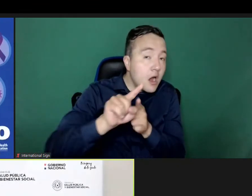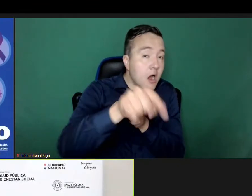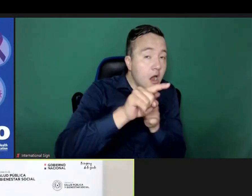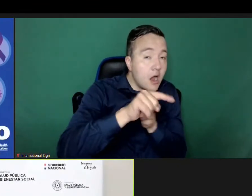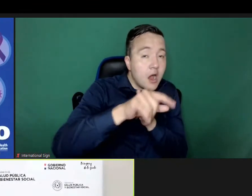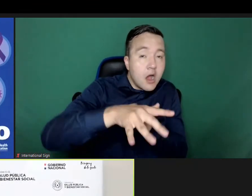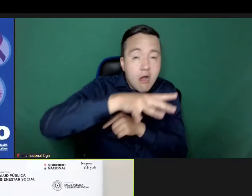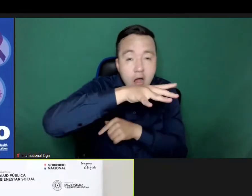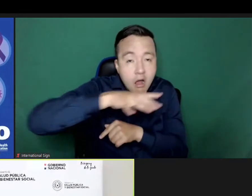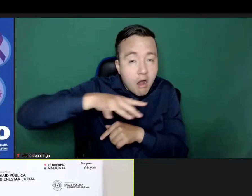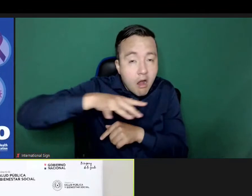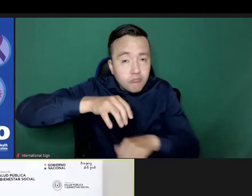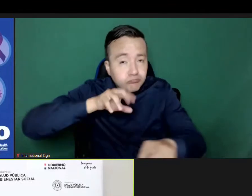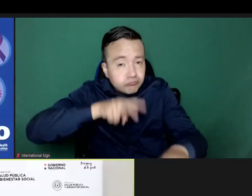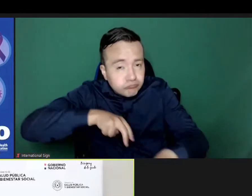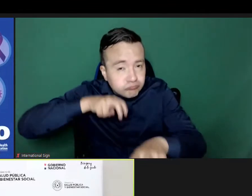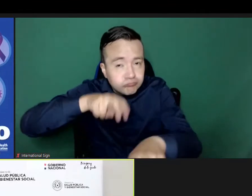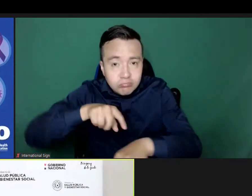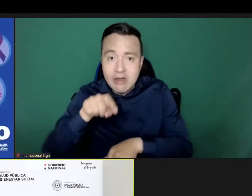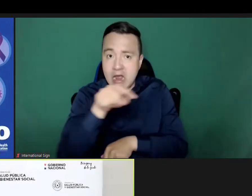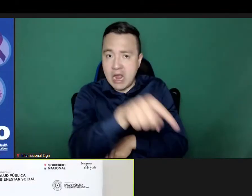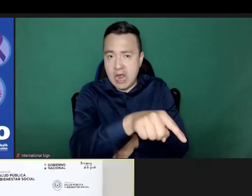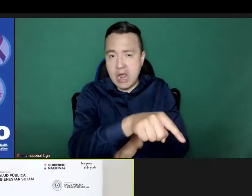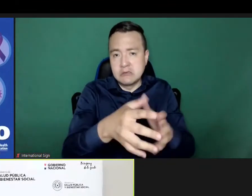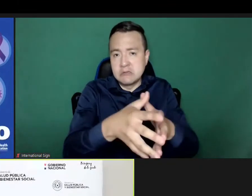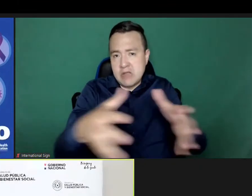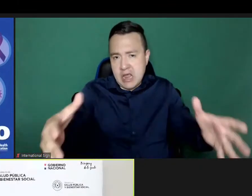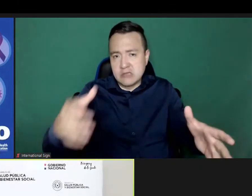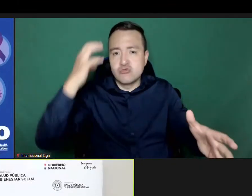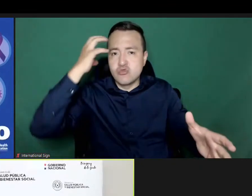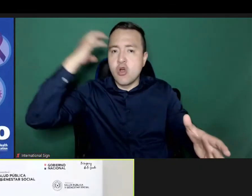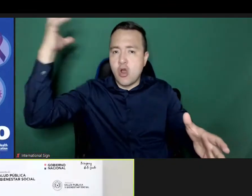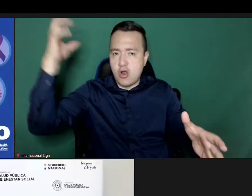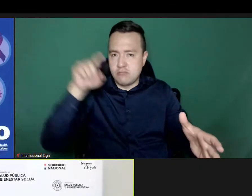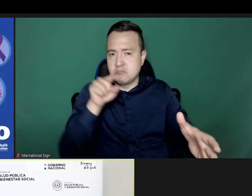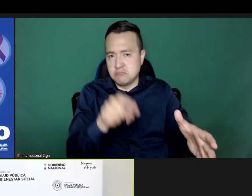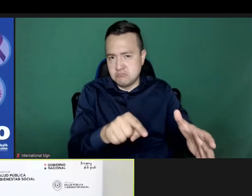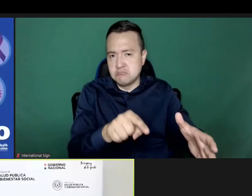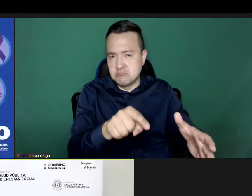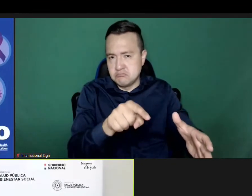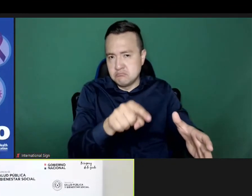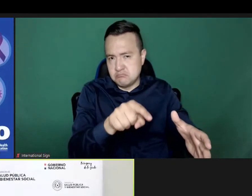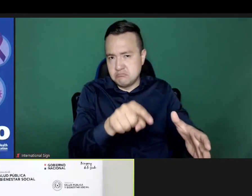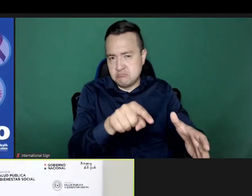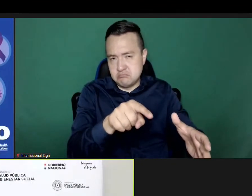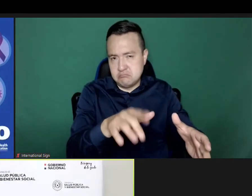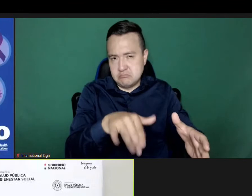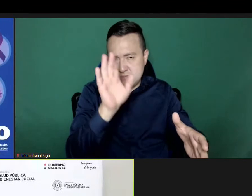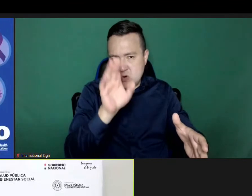since there's practically main access to the public sector, the response is more from the public sector there.